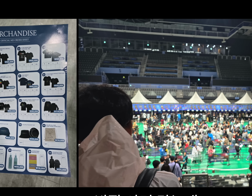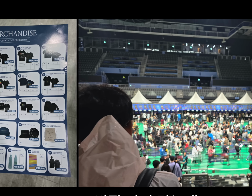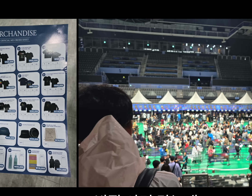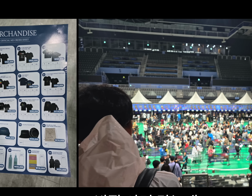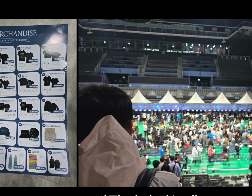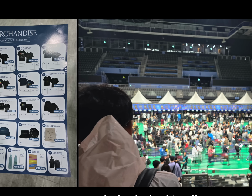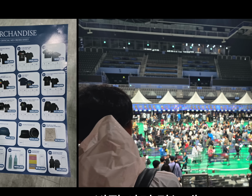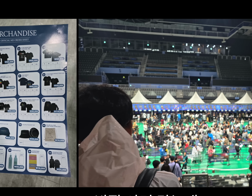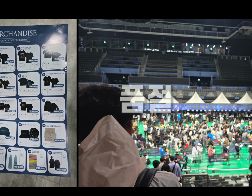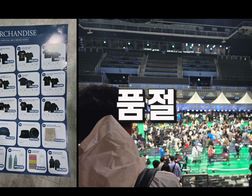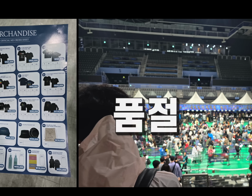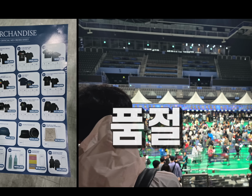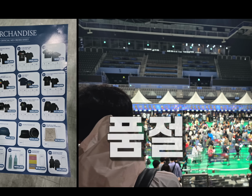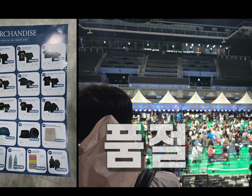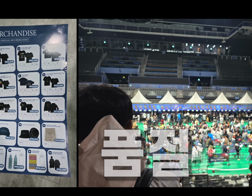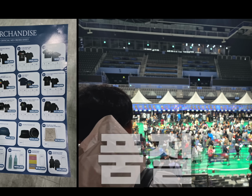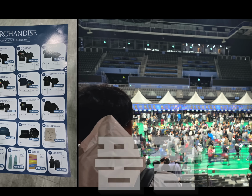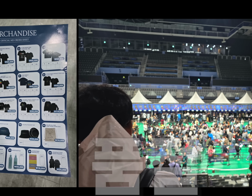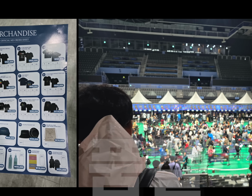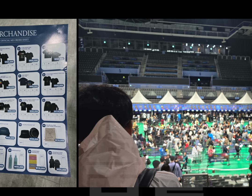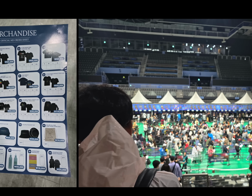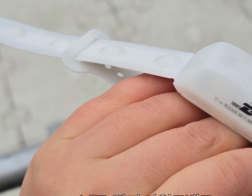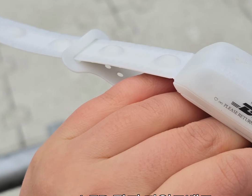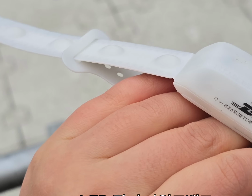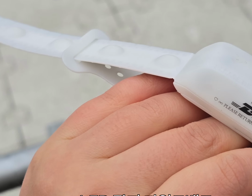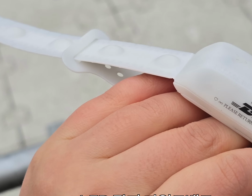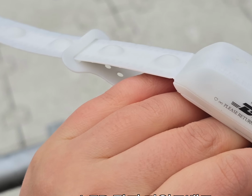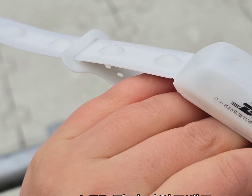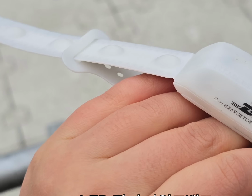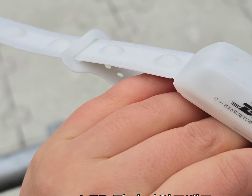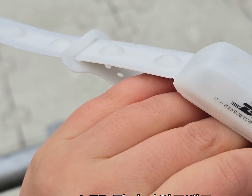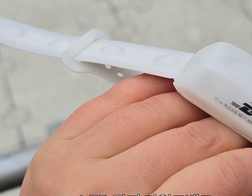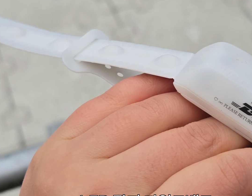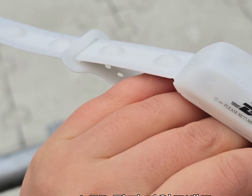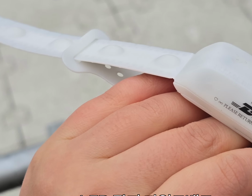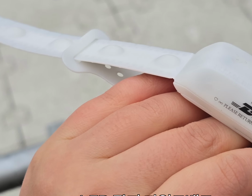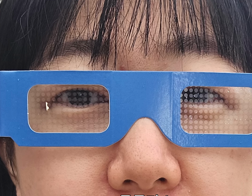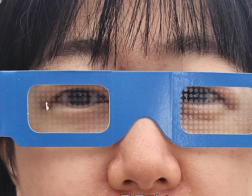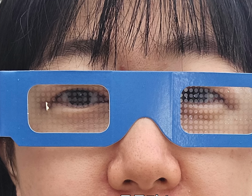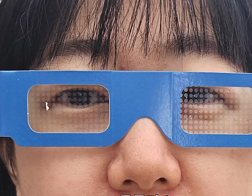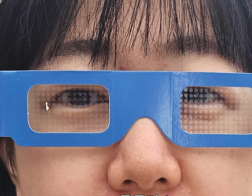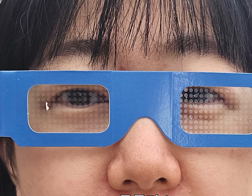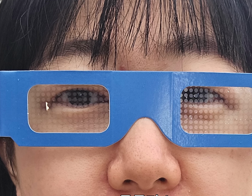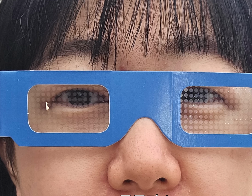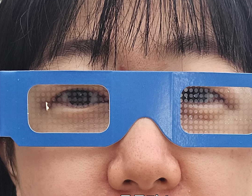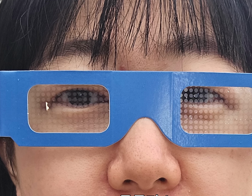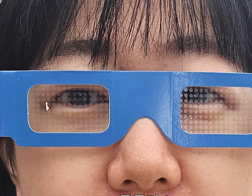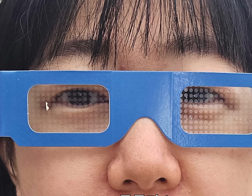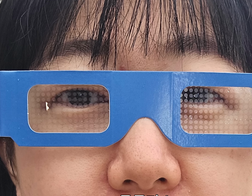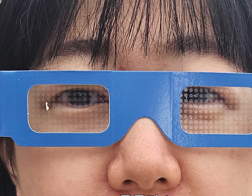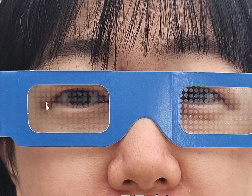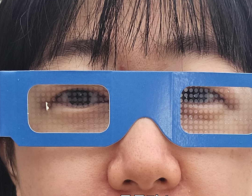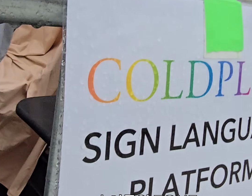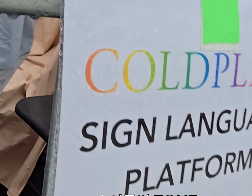I went to buy a short-sleeved shirt, but the one I wanted was sold out. We were all given Xylobands—LED bracelets that light up! Next up: Moonglasses!